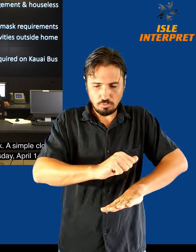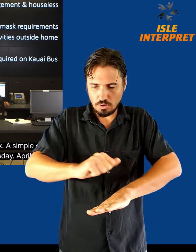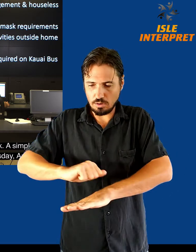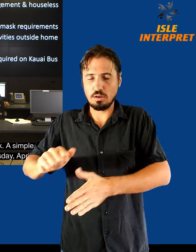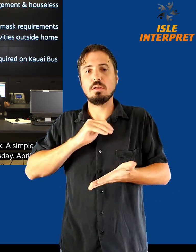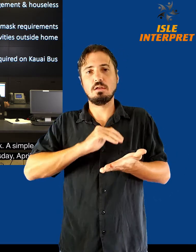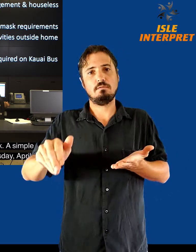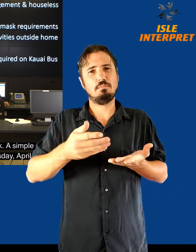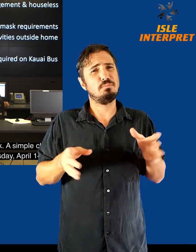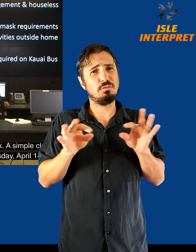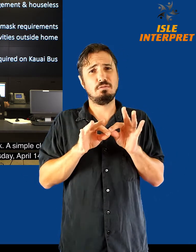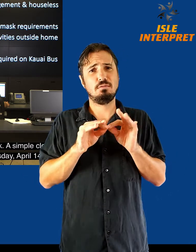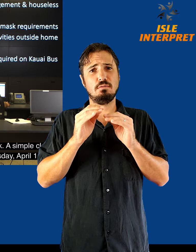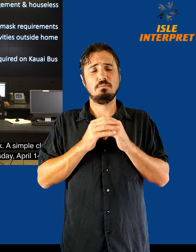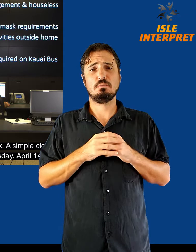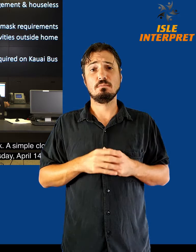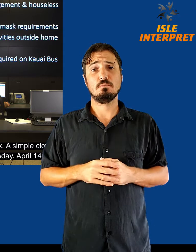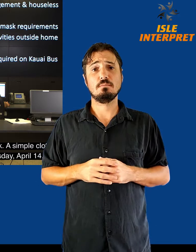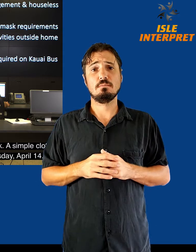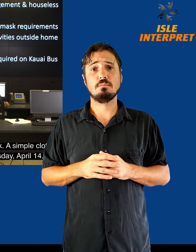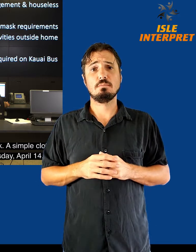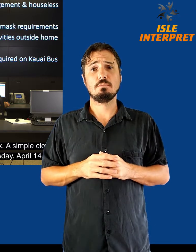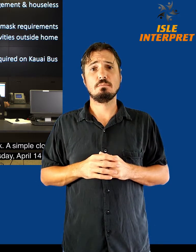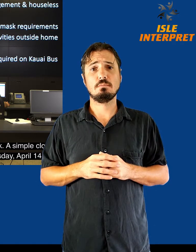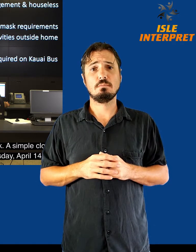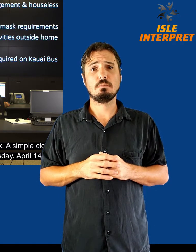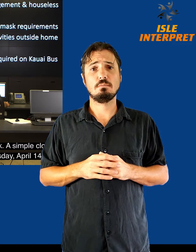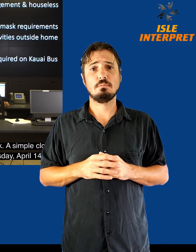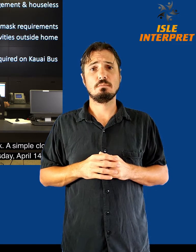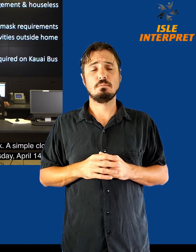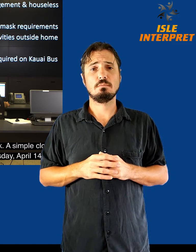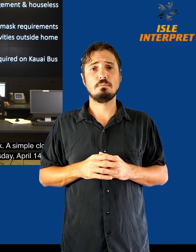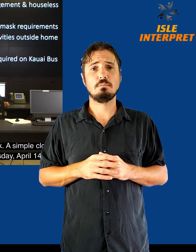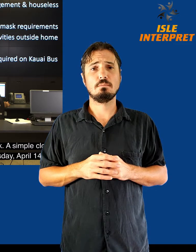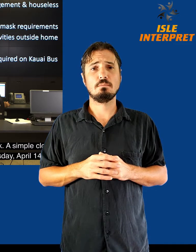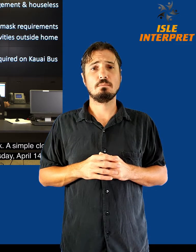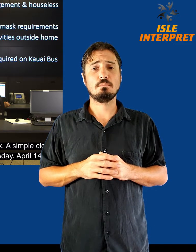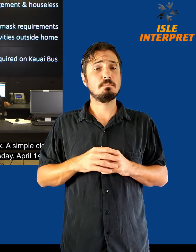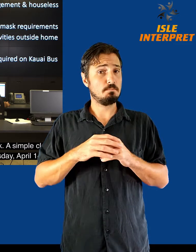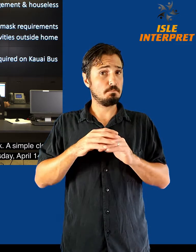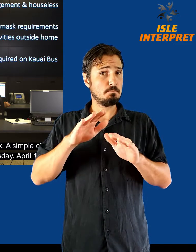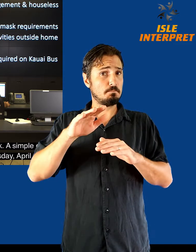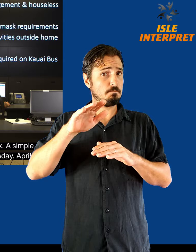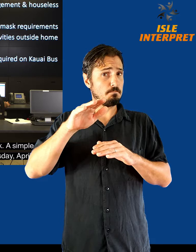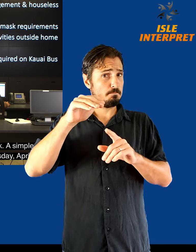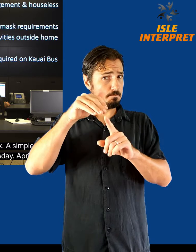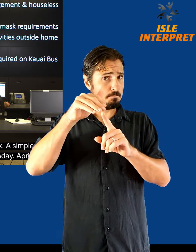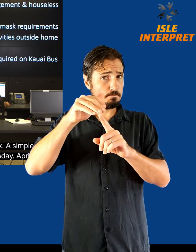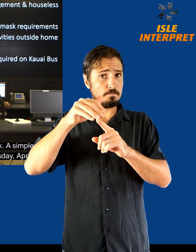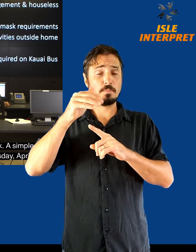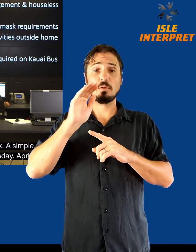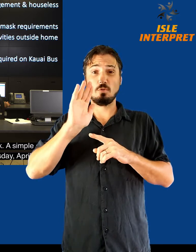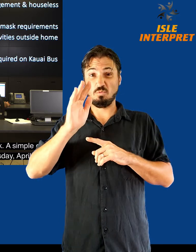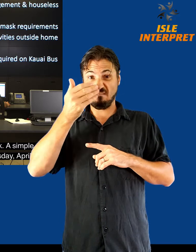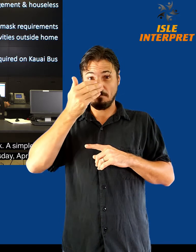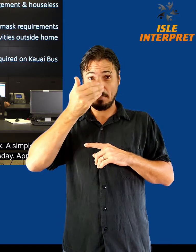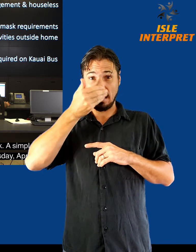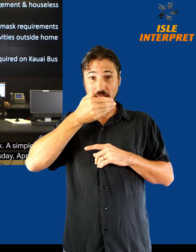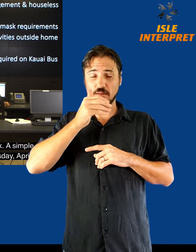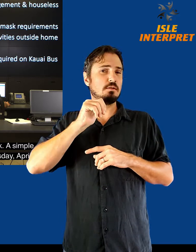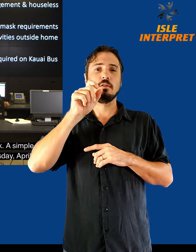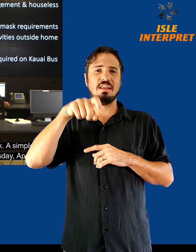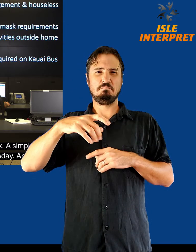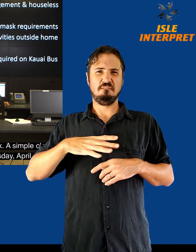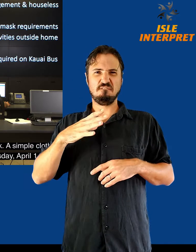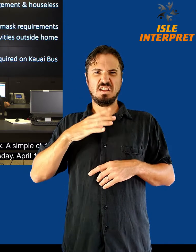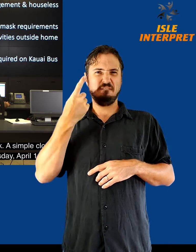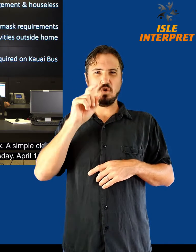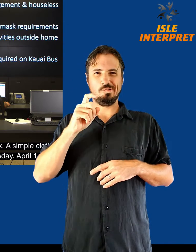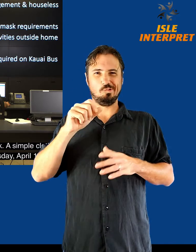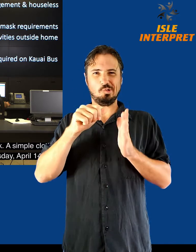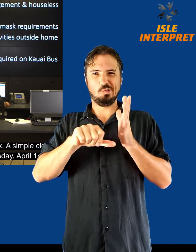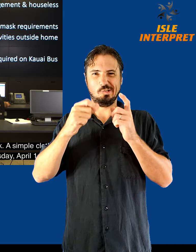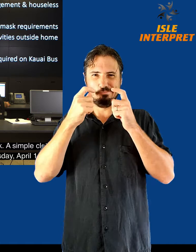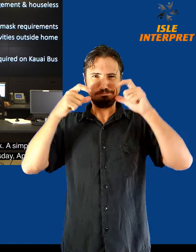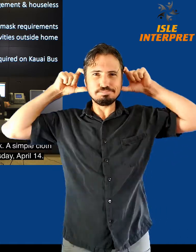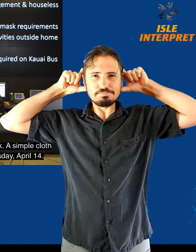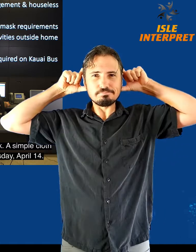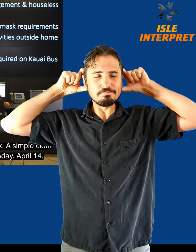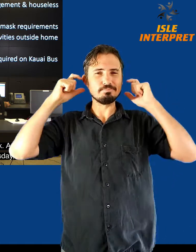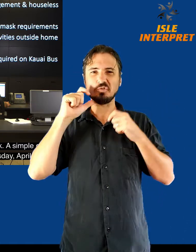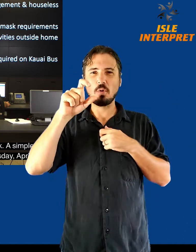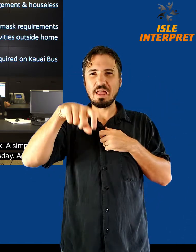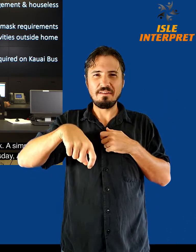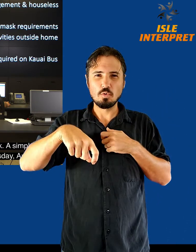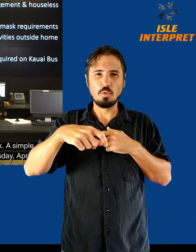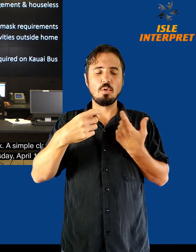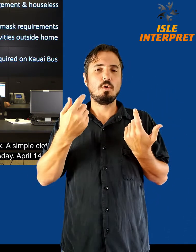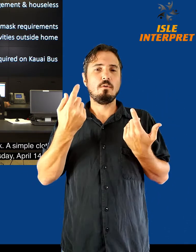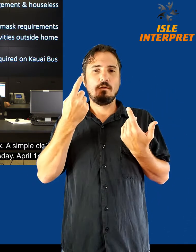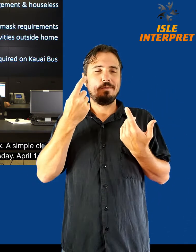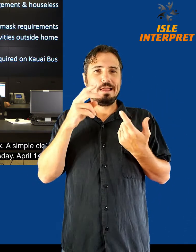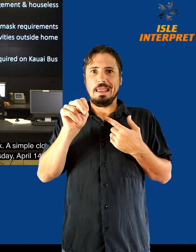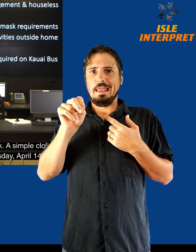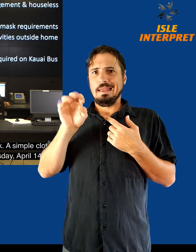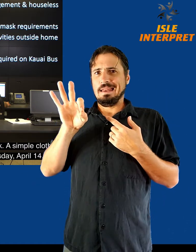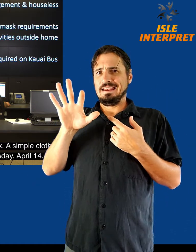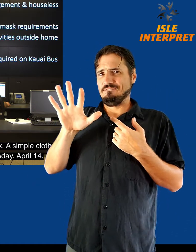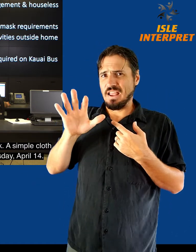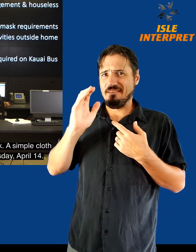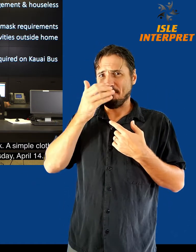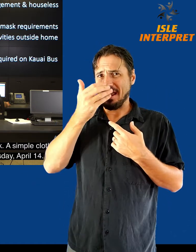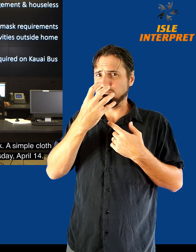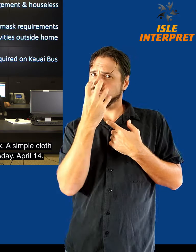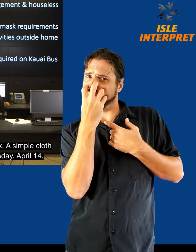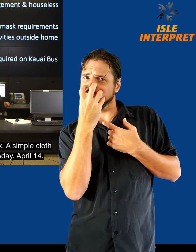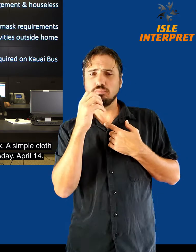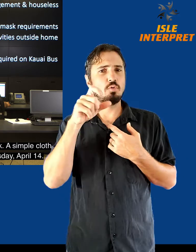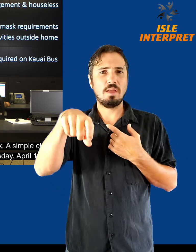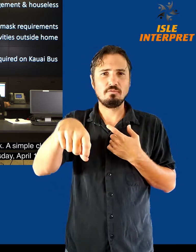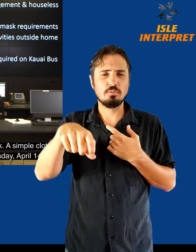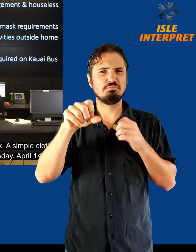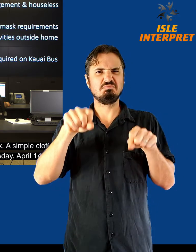As a reminder, the face coverings do not need to be a surgical or N-95 mask. A simple cloth covering will do. Again, this new rule will start as of 5 a.m. tomorrow, Tuesday, April 14.